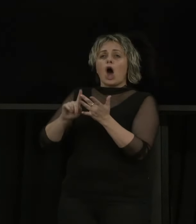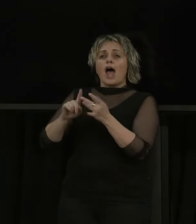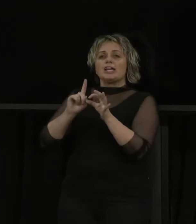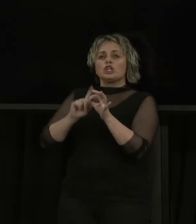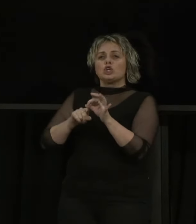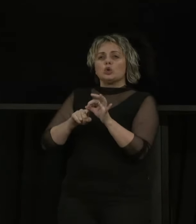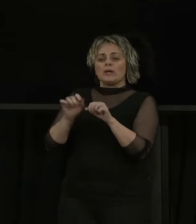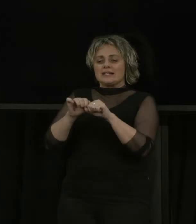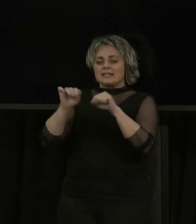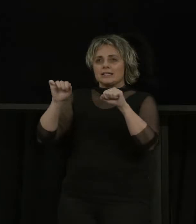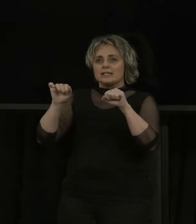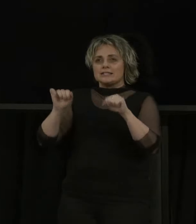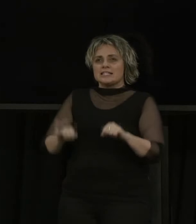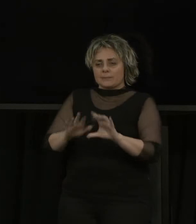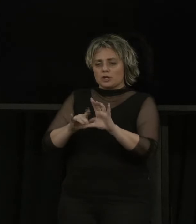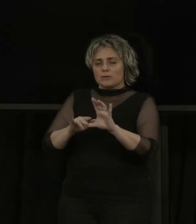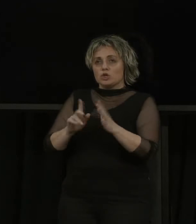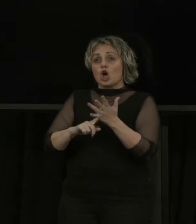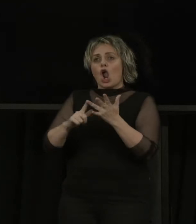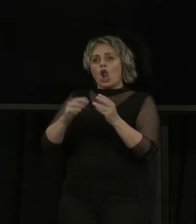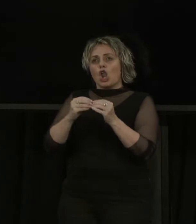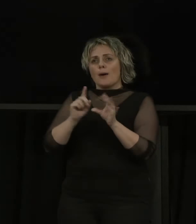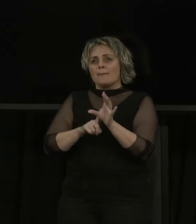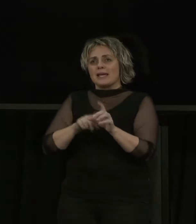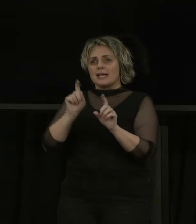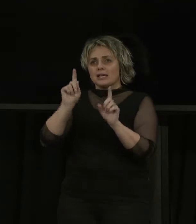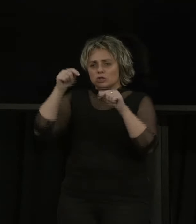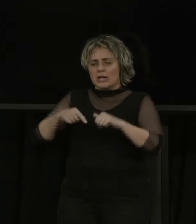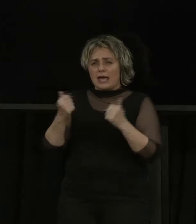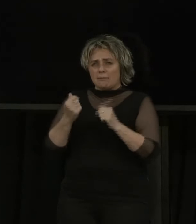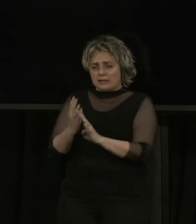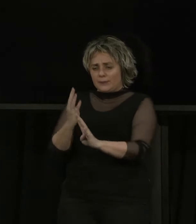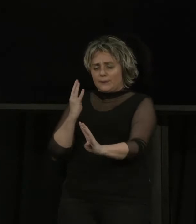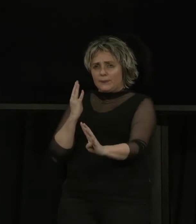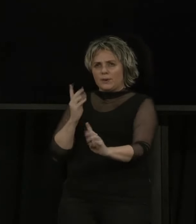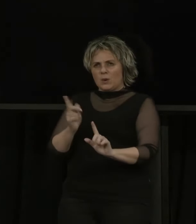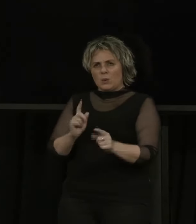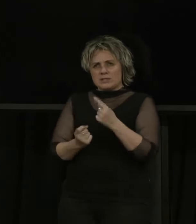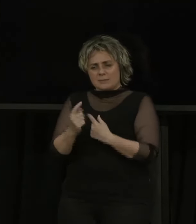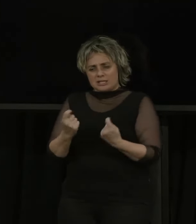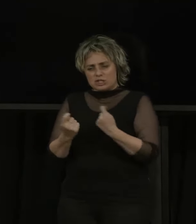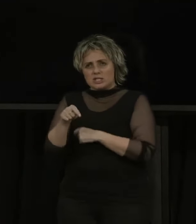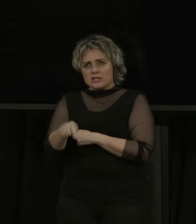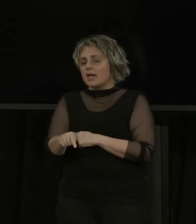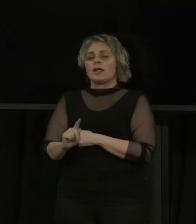pick up the second part of your question.